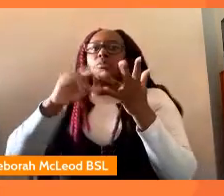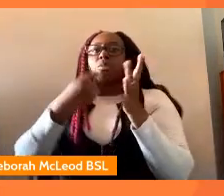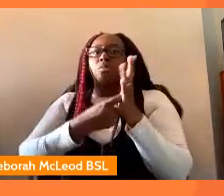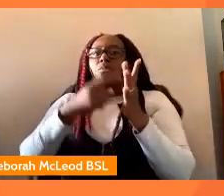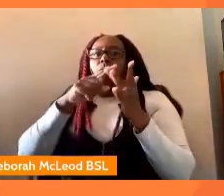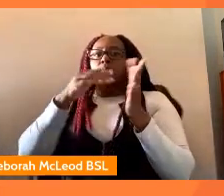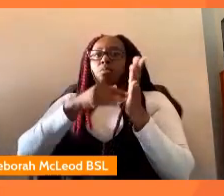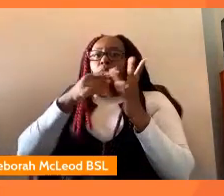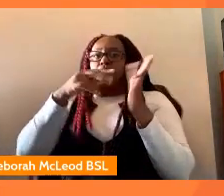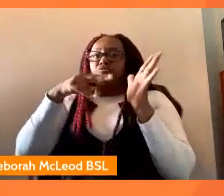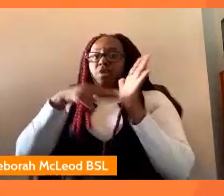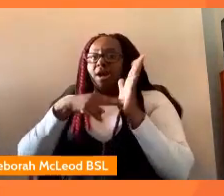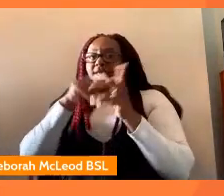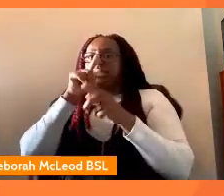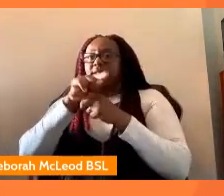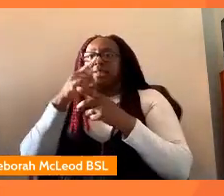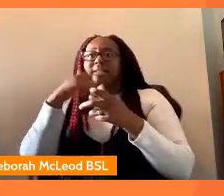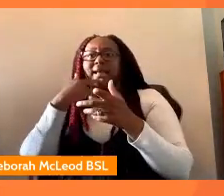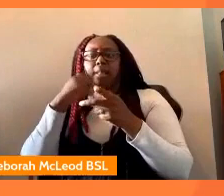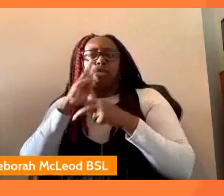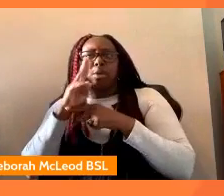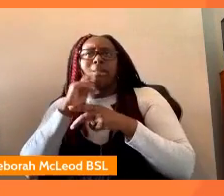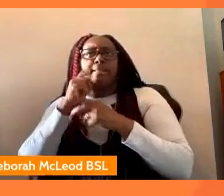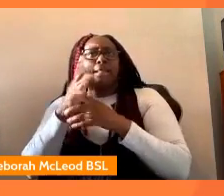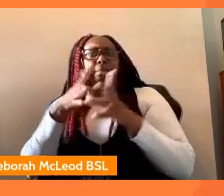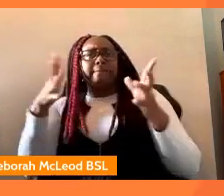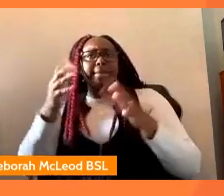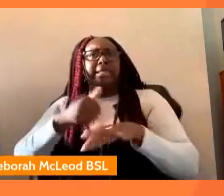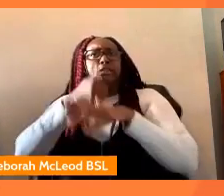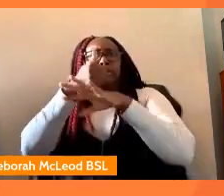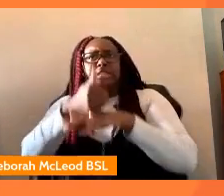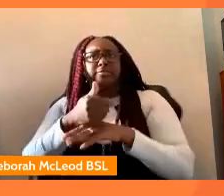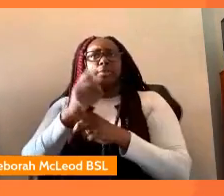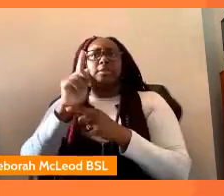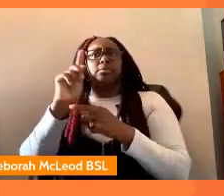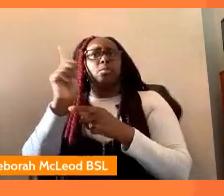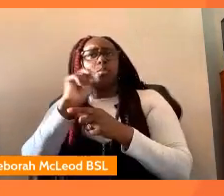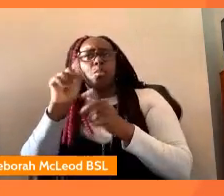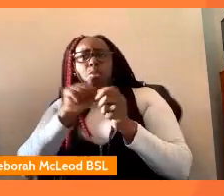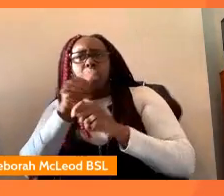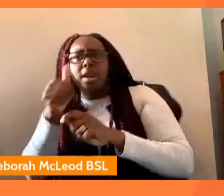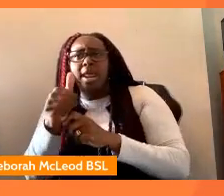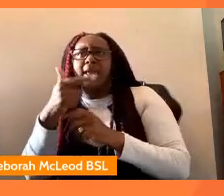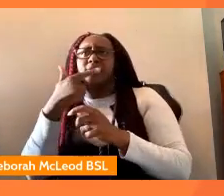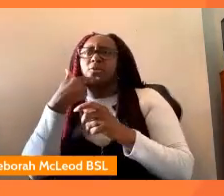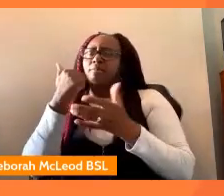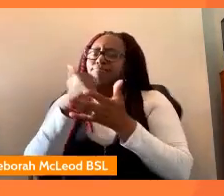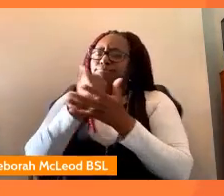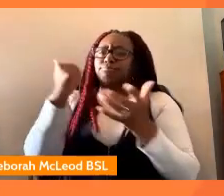our big achievements, but also asking what comes next? We have got some absolutely fantastic speakers here for you today,